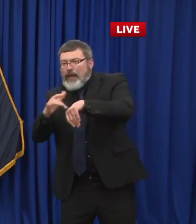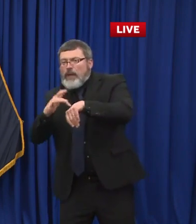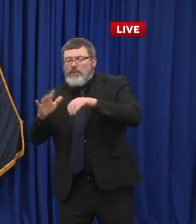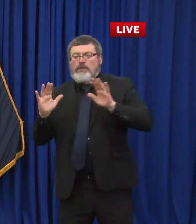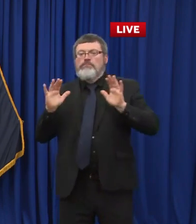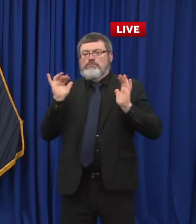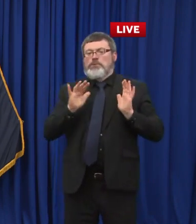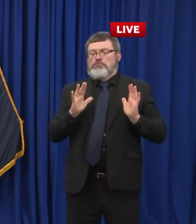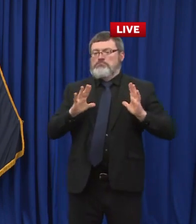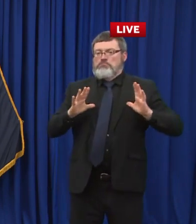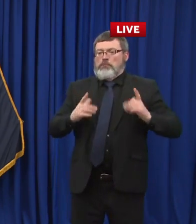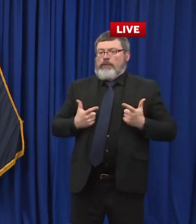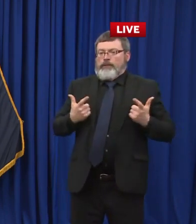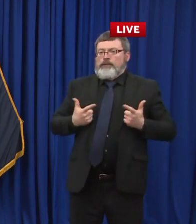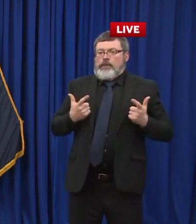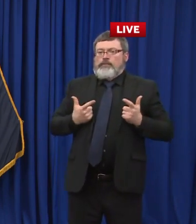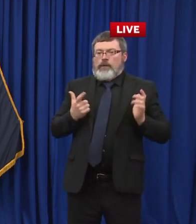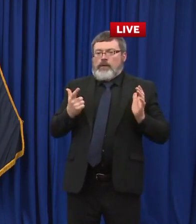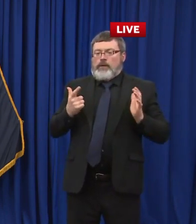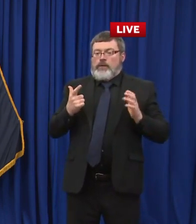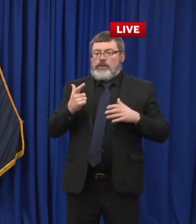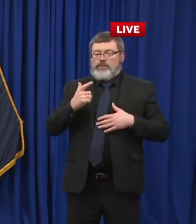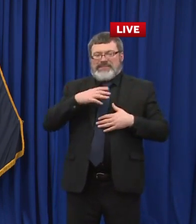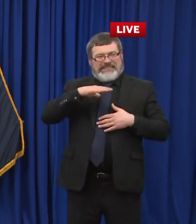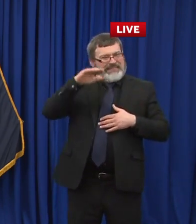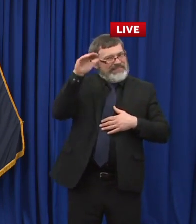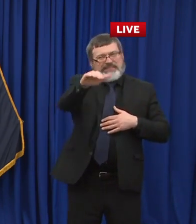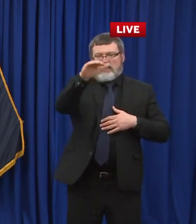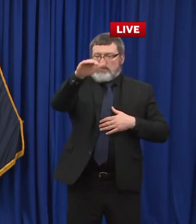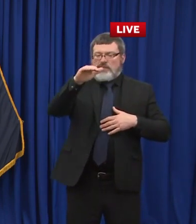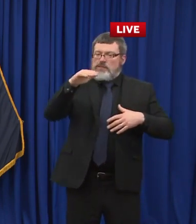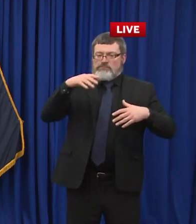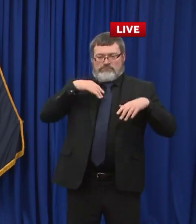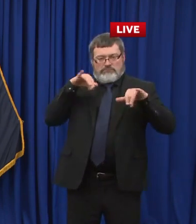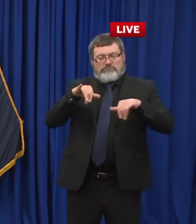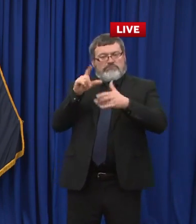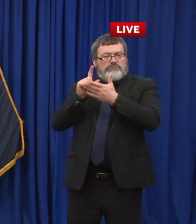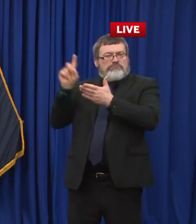WE HAVE TO MAKE SURE THOSE SUPPLIES AND RESOURCES ARE THERE.